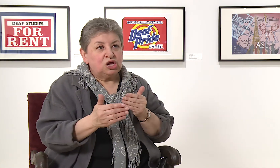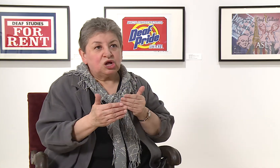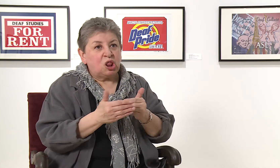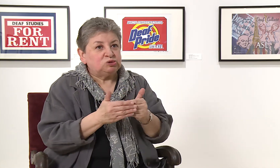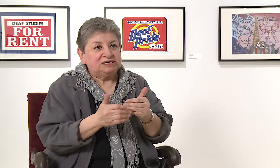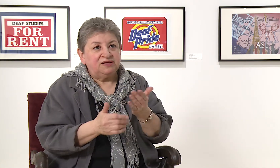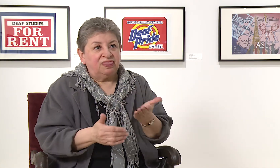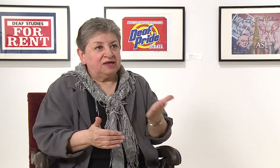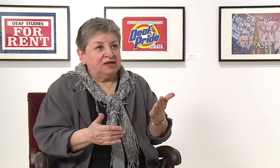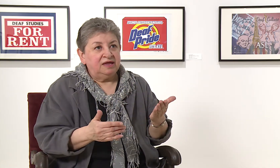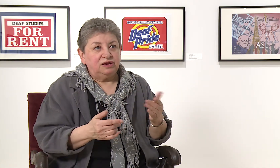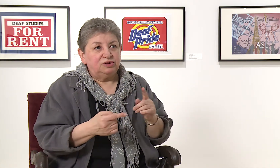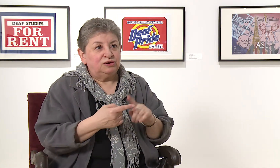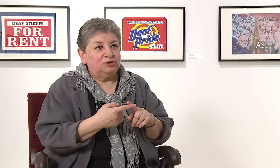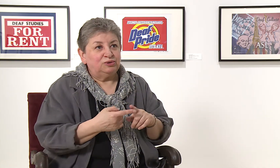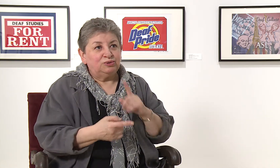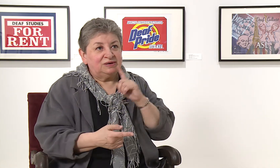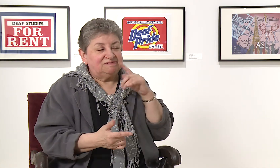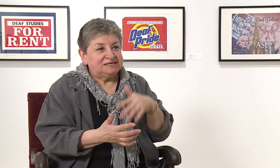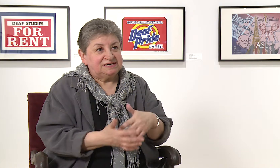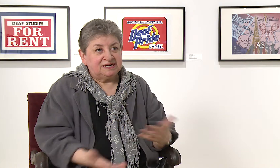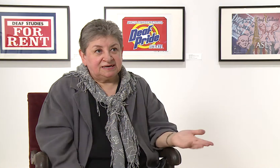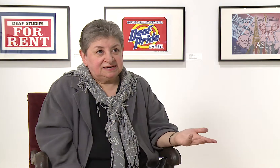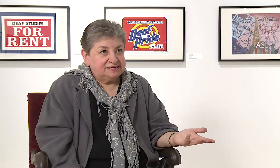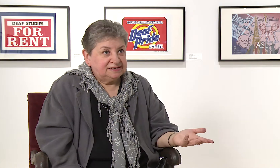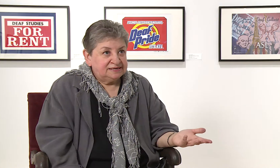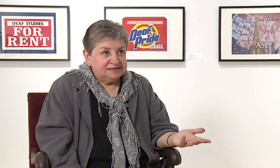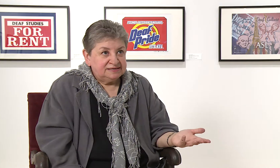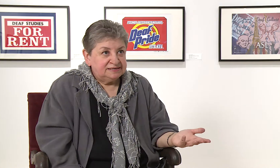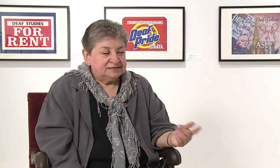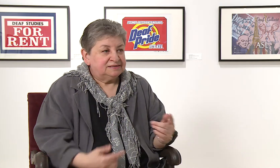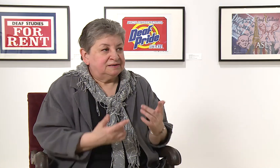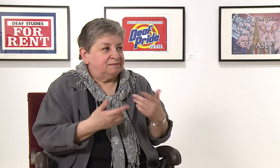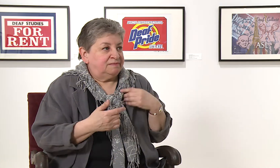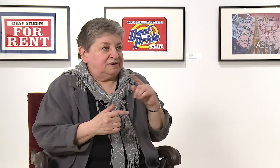but it was truly the closest thing I could get to Deaf Studies.